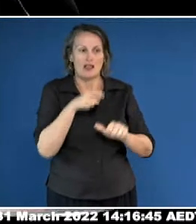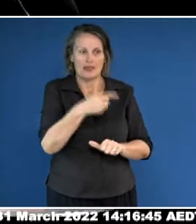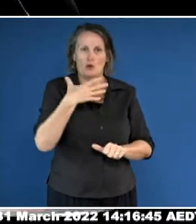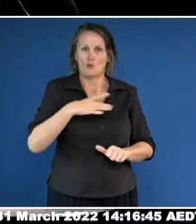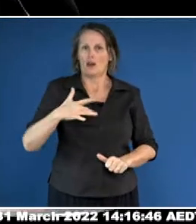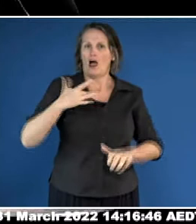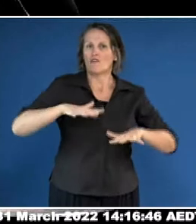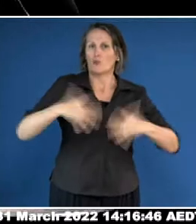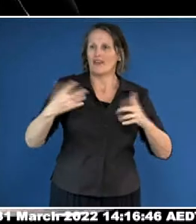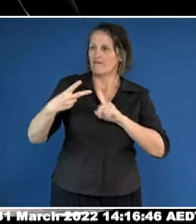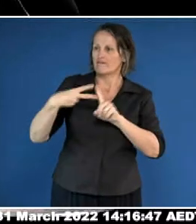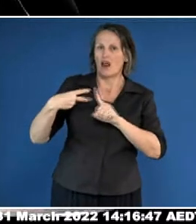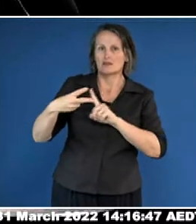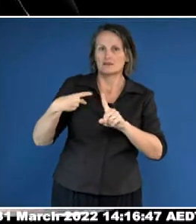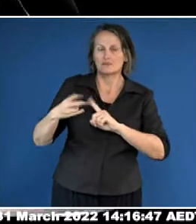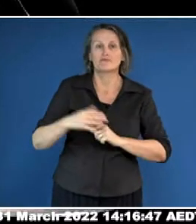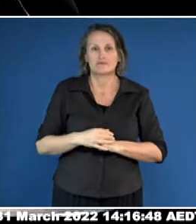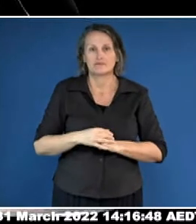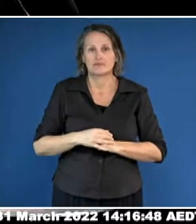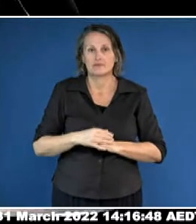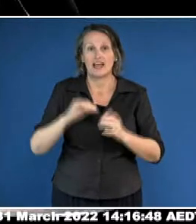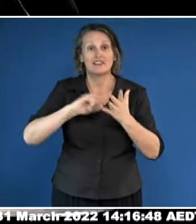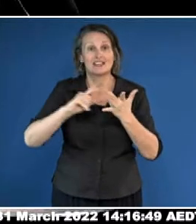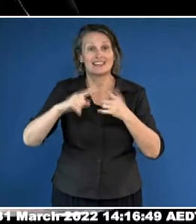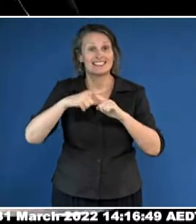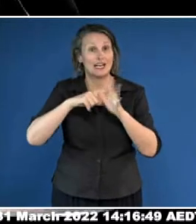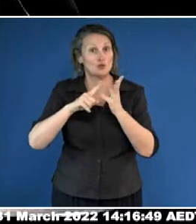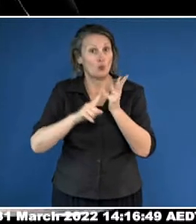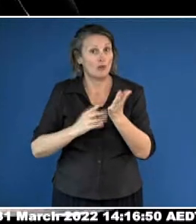And sexual and reproductive rights and freedoms comes pretty close with that.